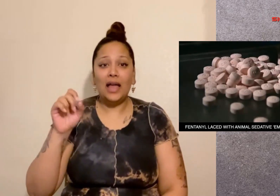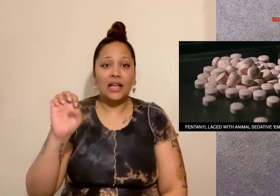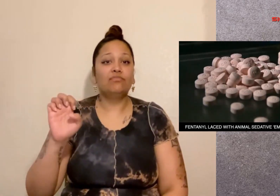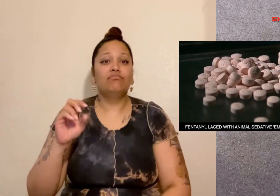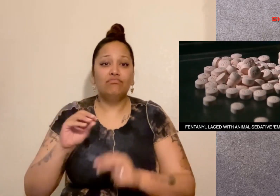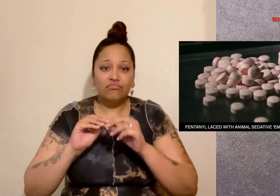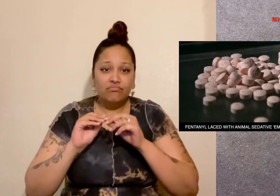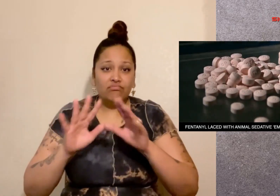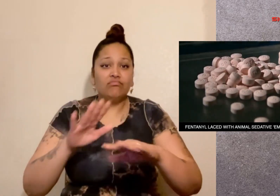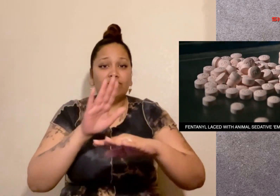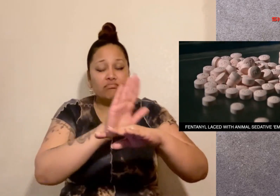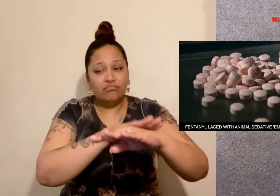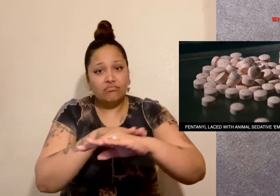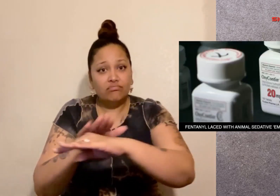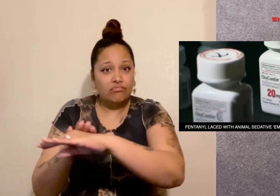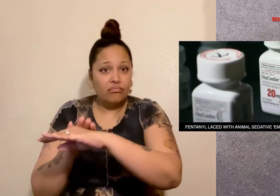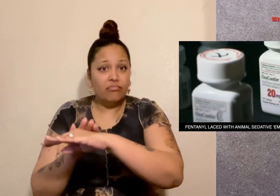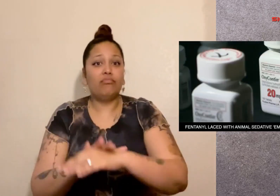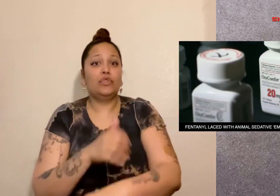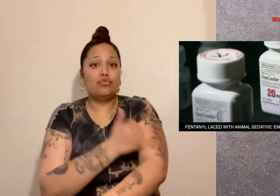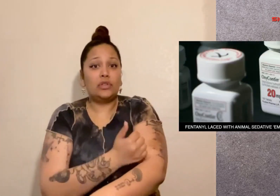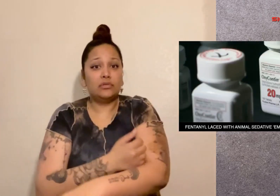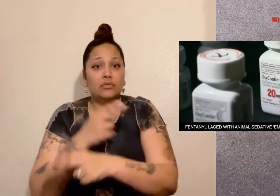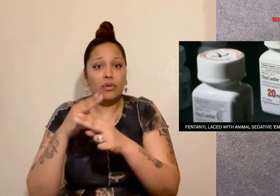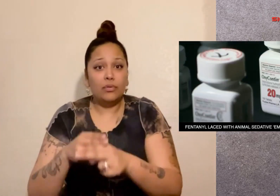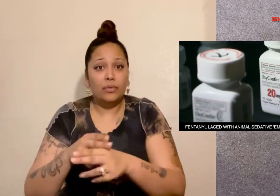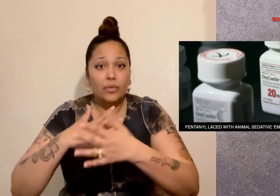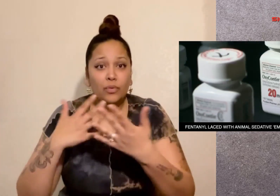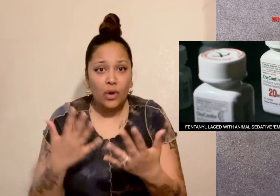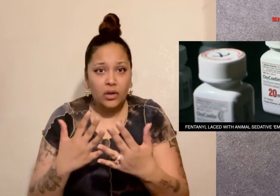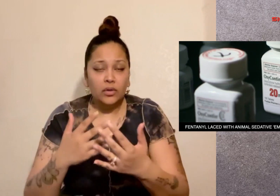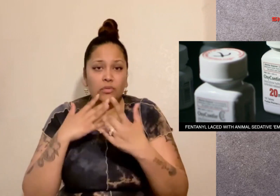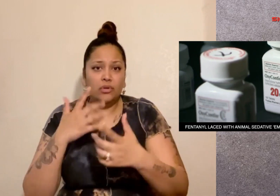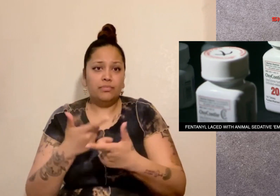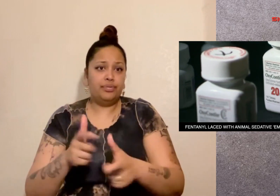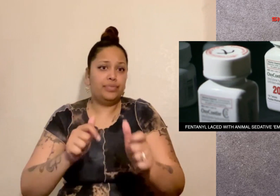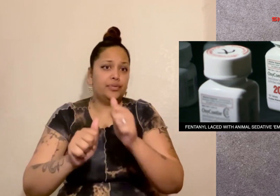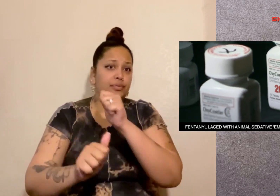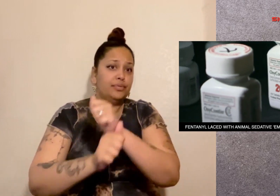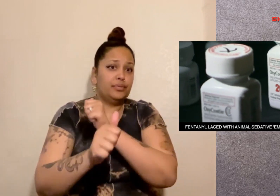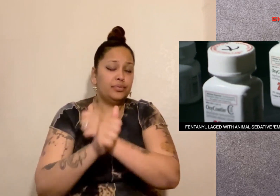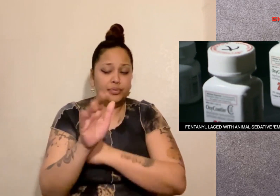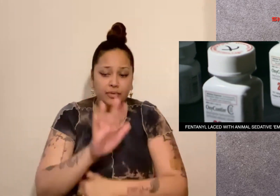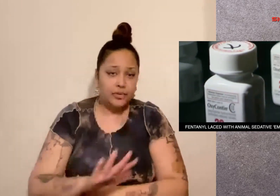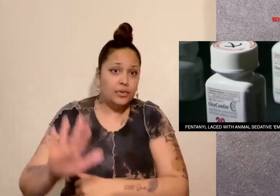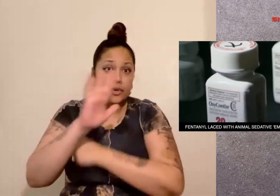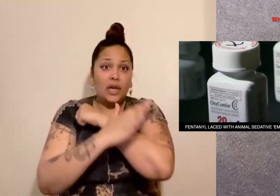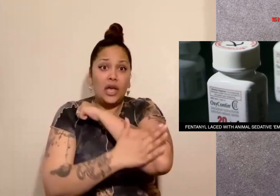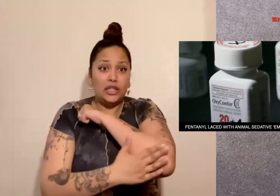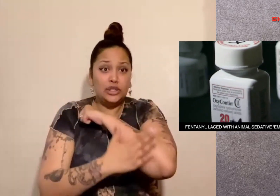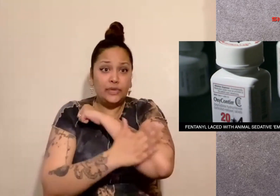for the first time in history the White House has declared a drug to be an emerging threat